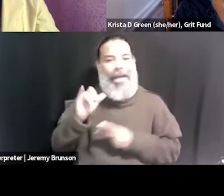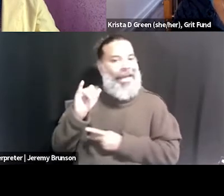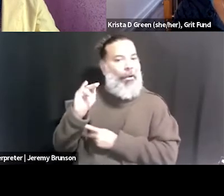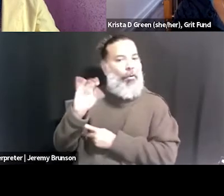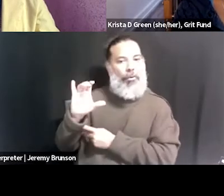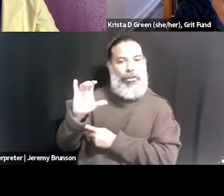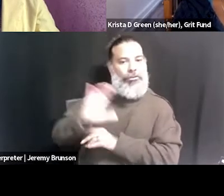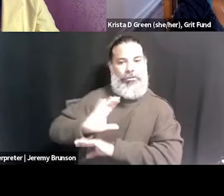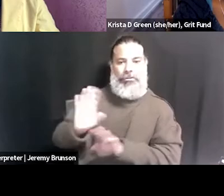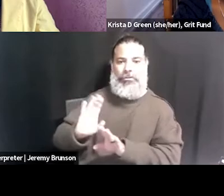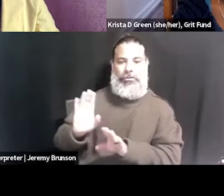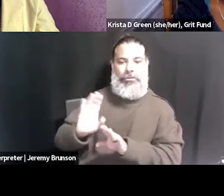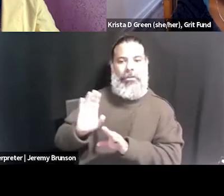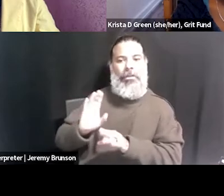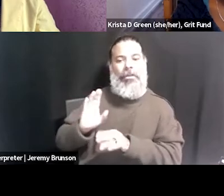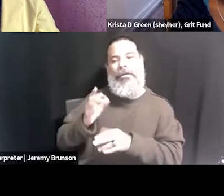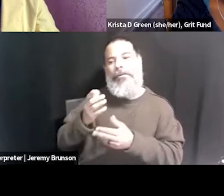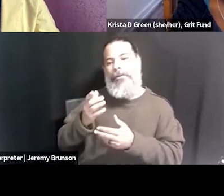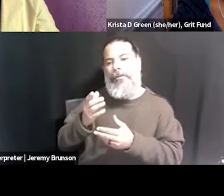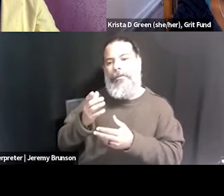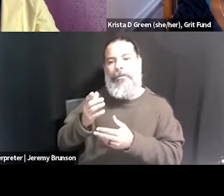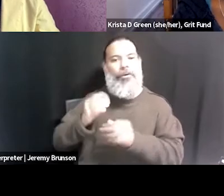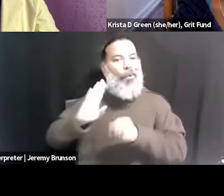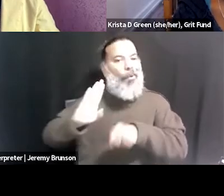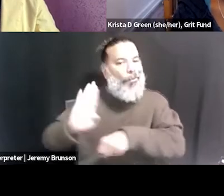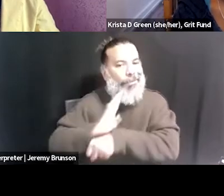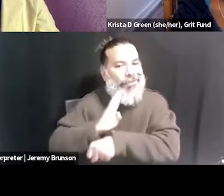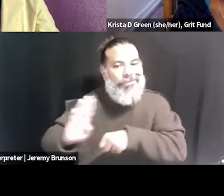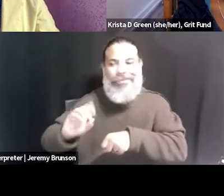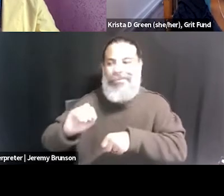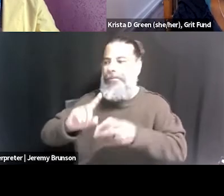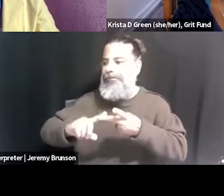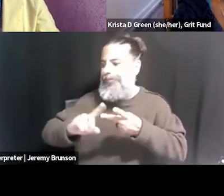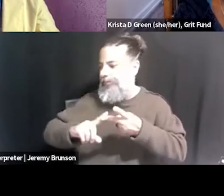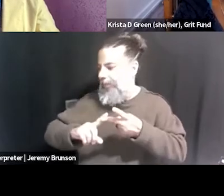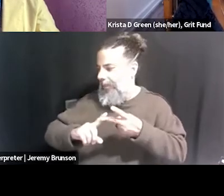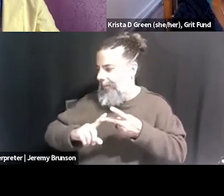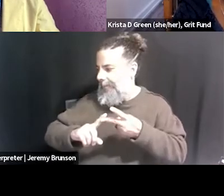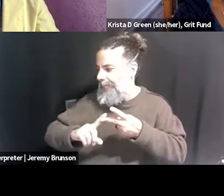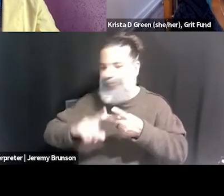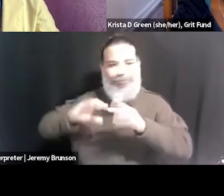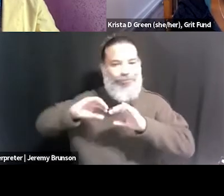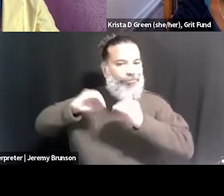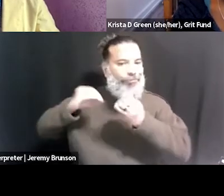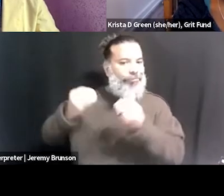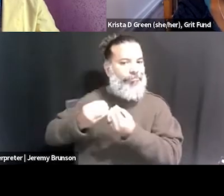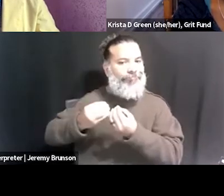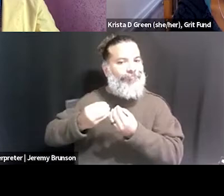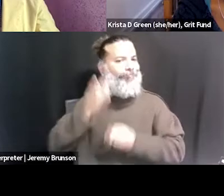so try no businesses or organizations should submit a proposal.